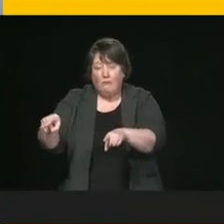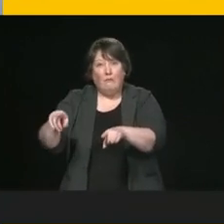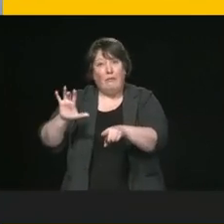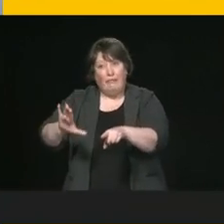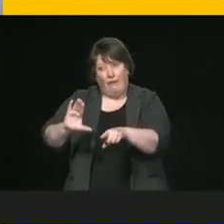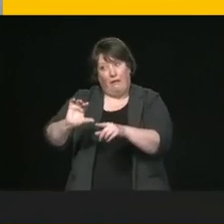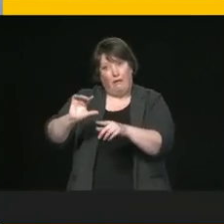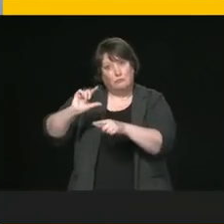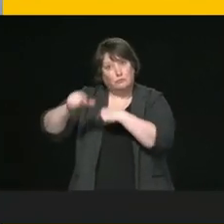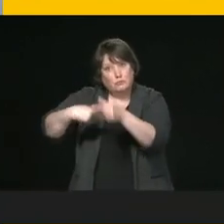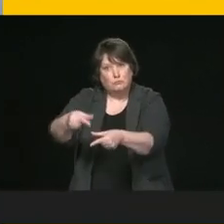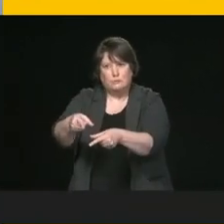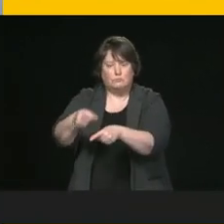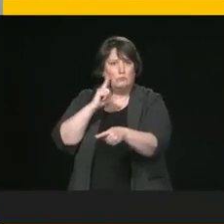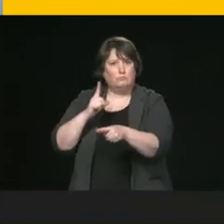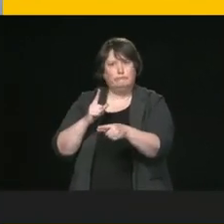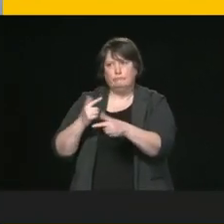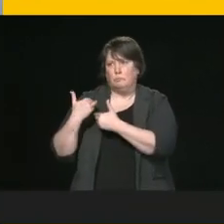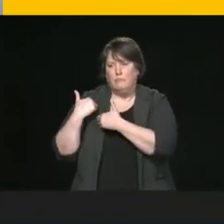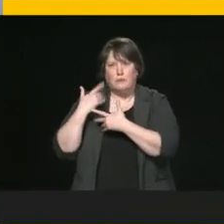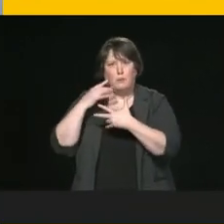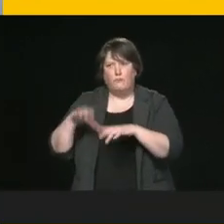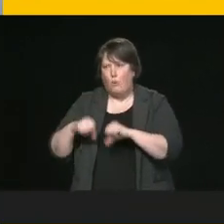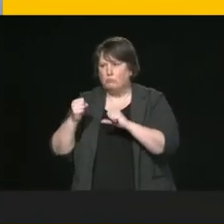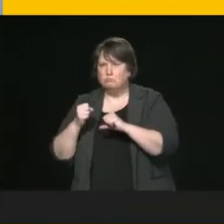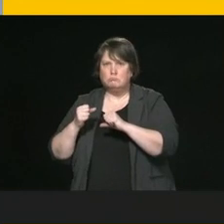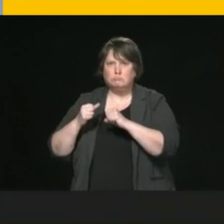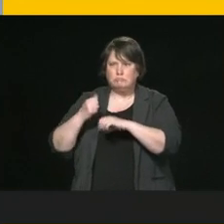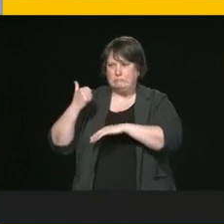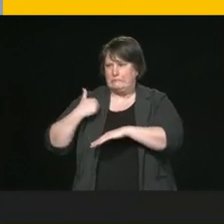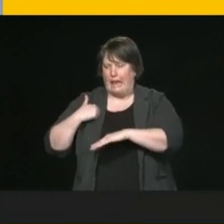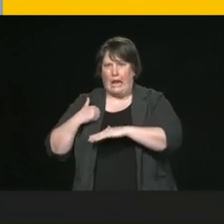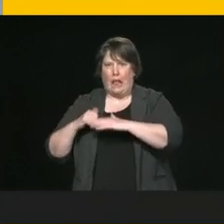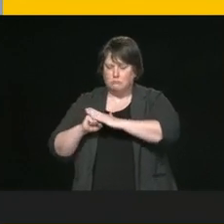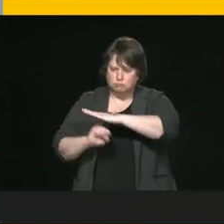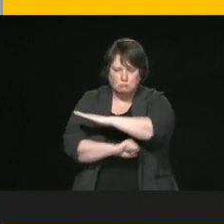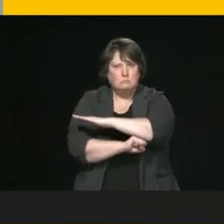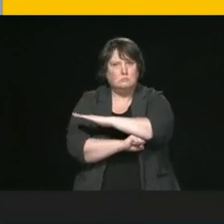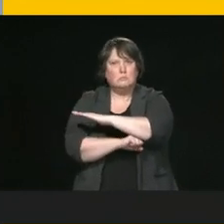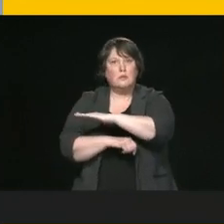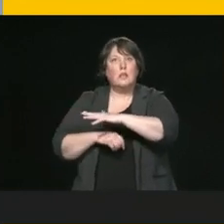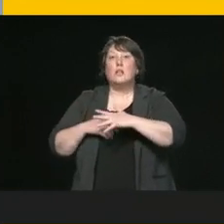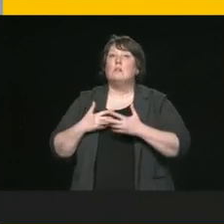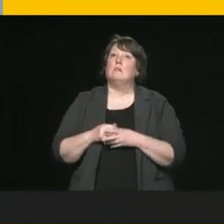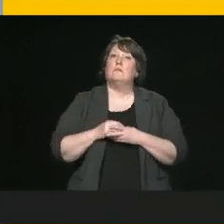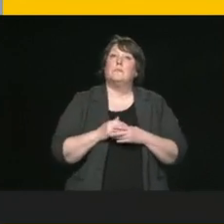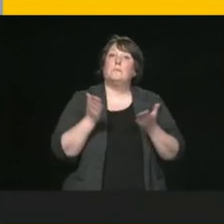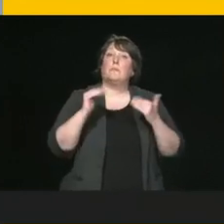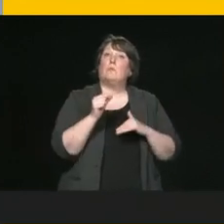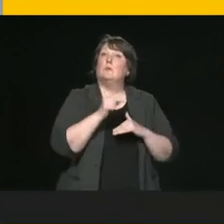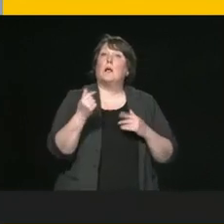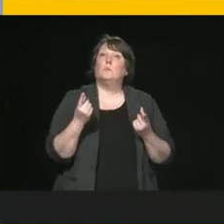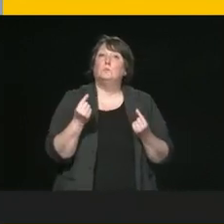FOR THE SENIORS WHO HAVE BUILT THIS COUNTRY. OUR GOVERNMENT WILL WORK WITH